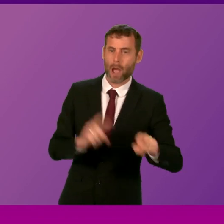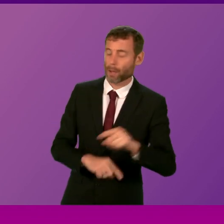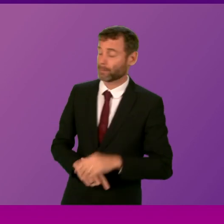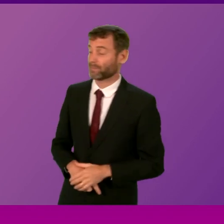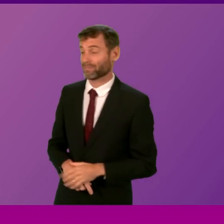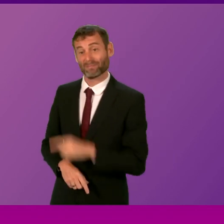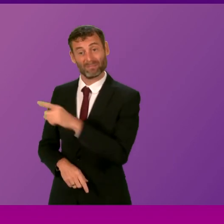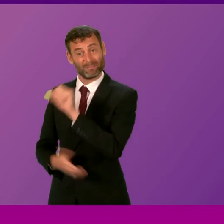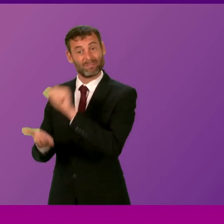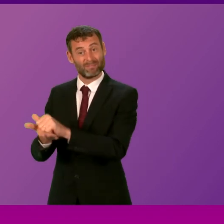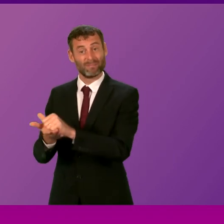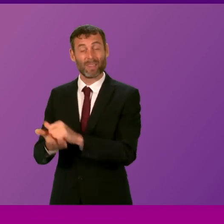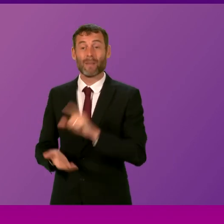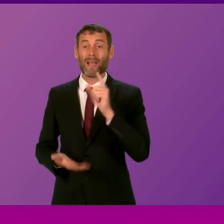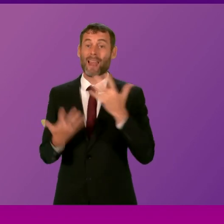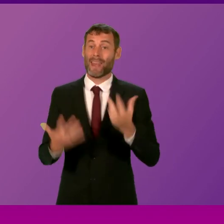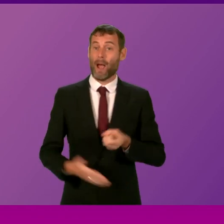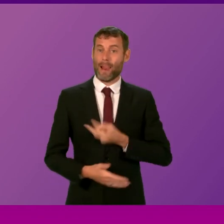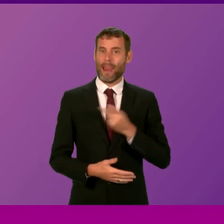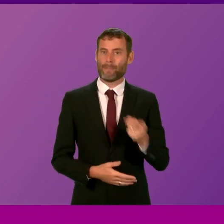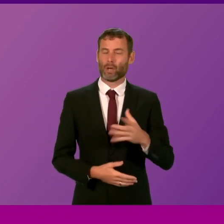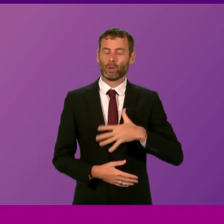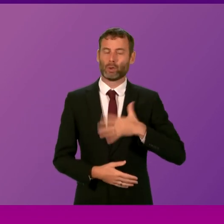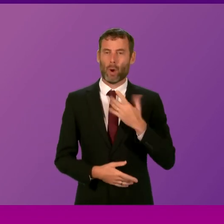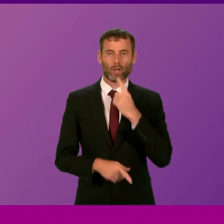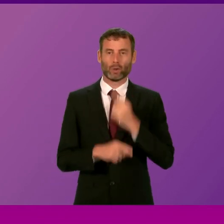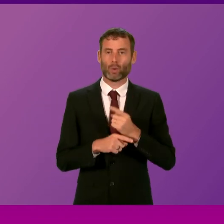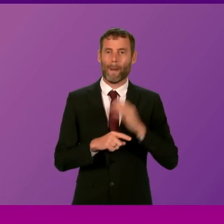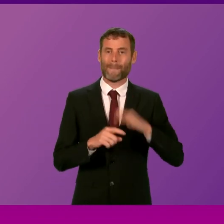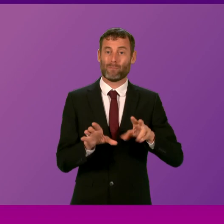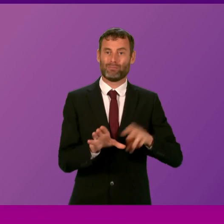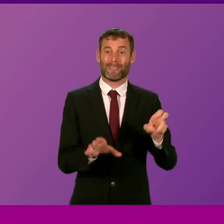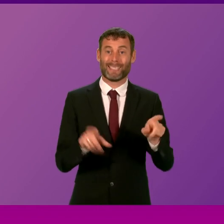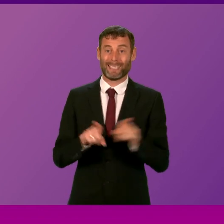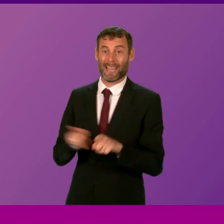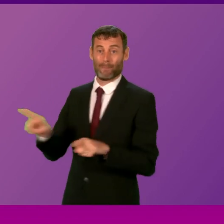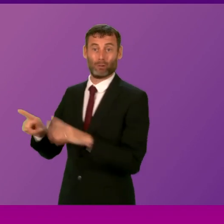hear the word “Brexit” even less than the Tories do—I wonder why that is.